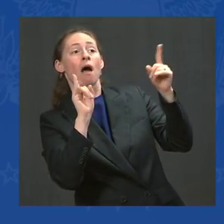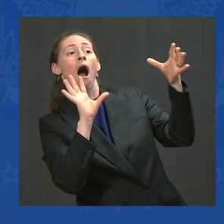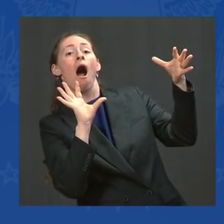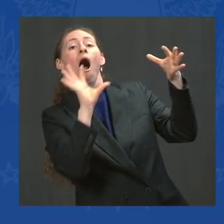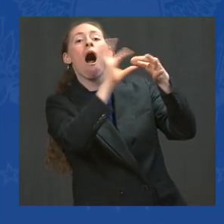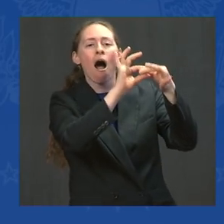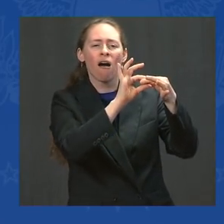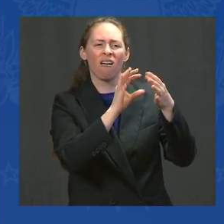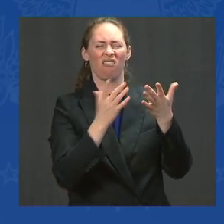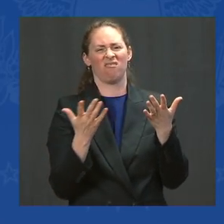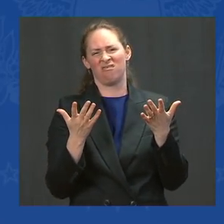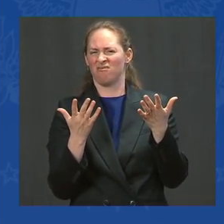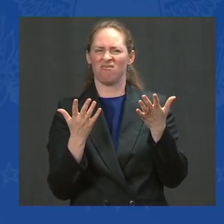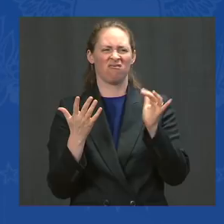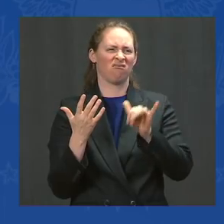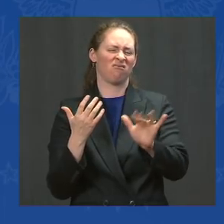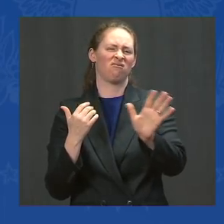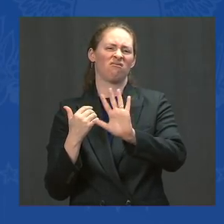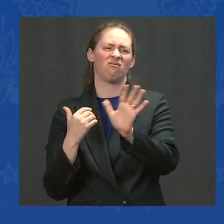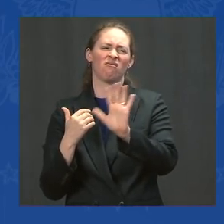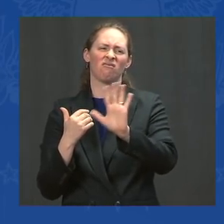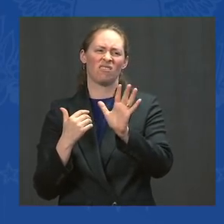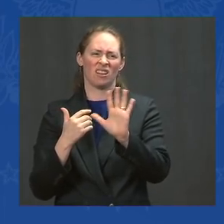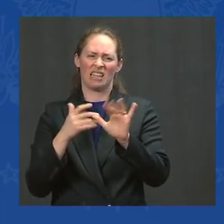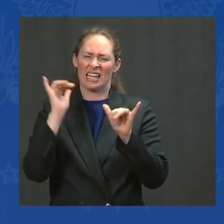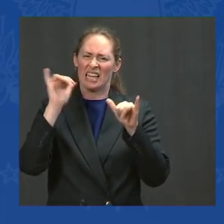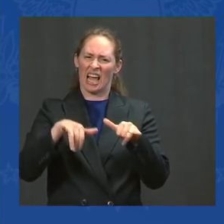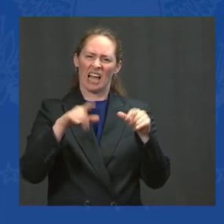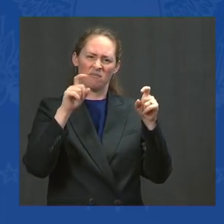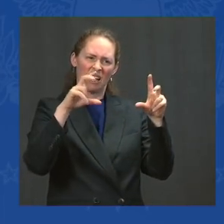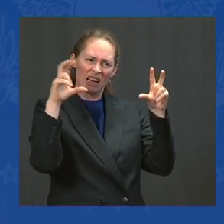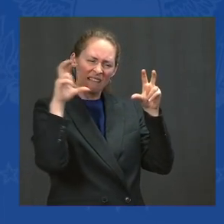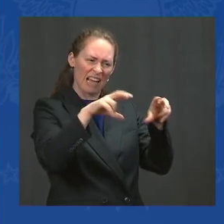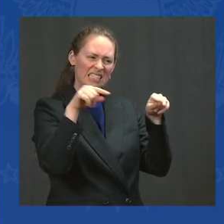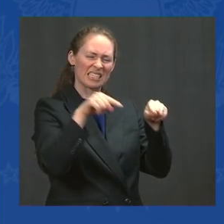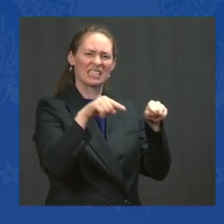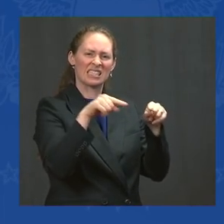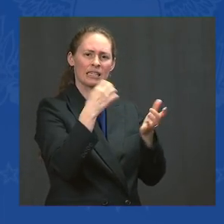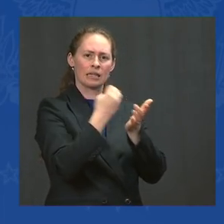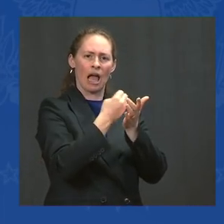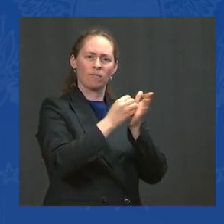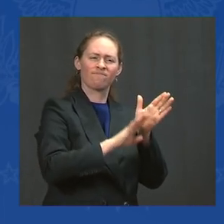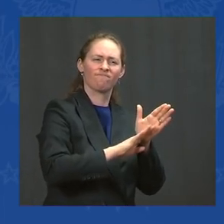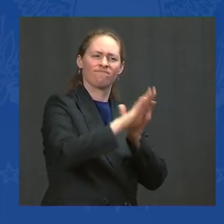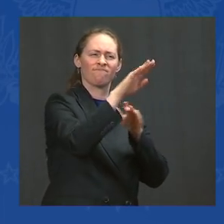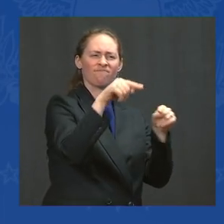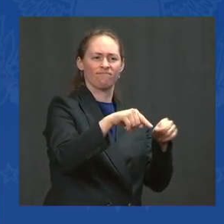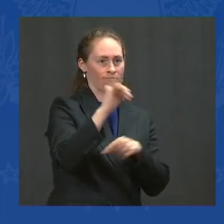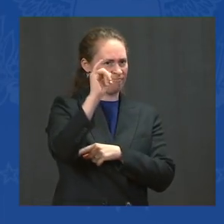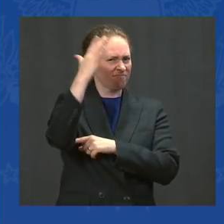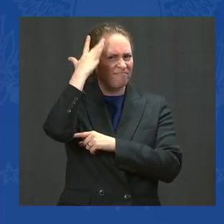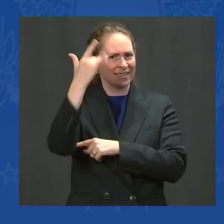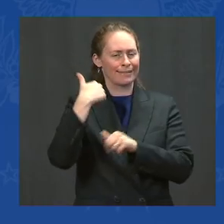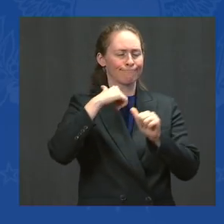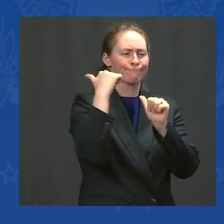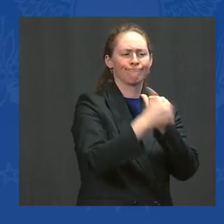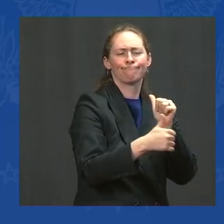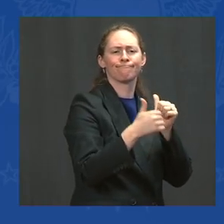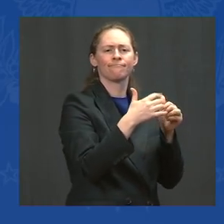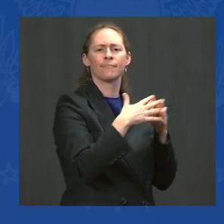That's what the economy we're building is all about. That's why we passed the American Rescue Plan. And that's why we need the investment